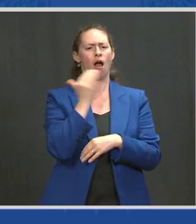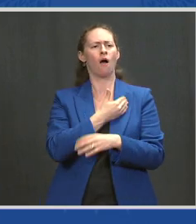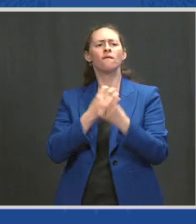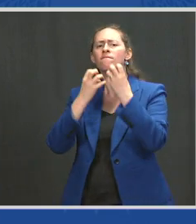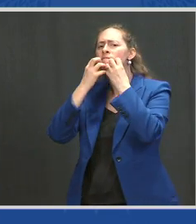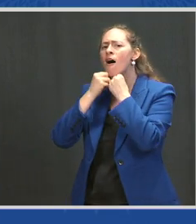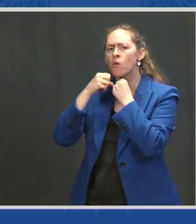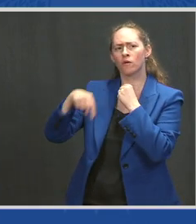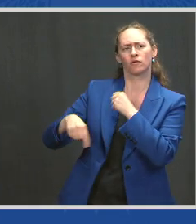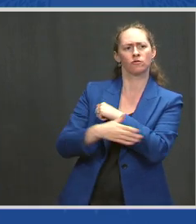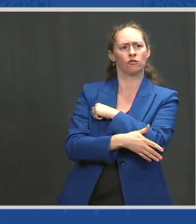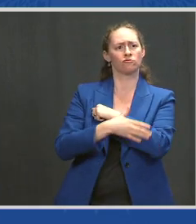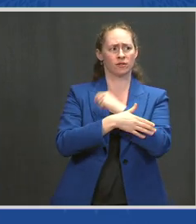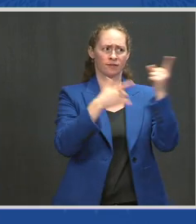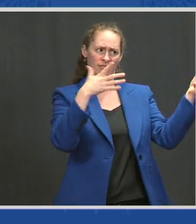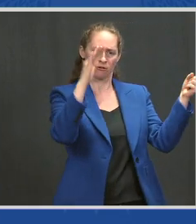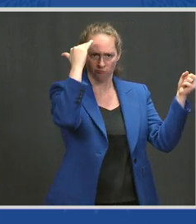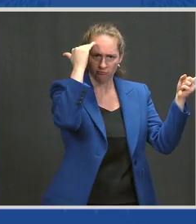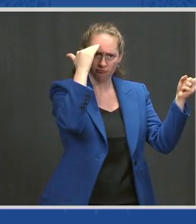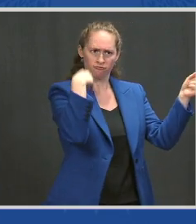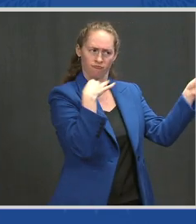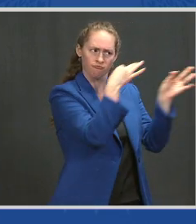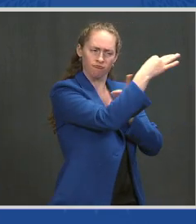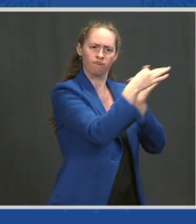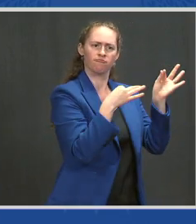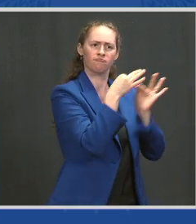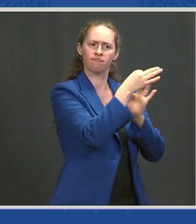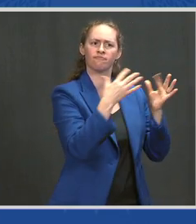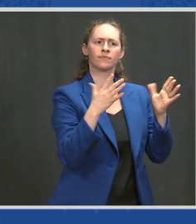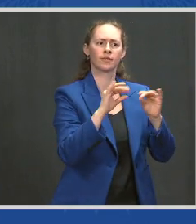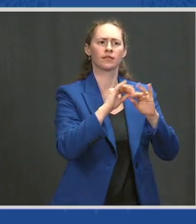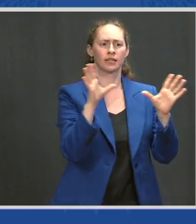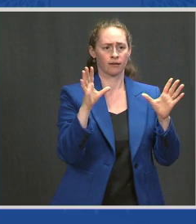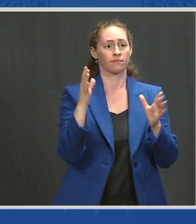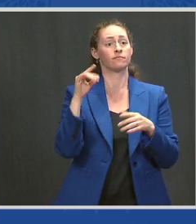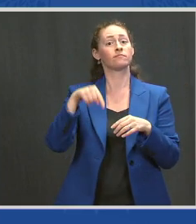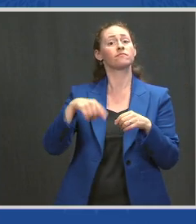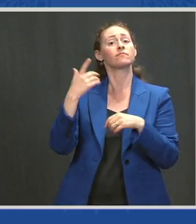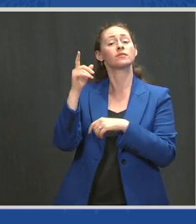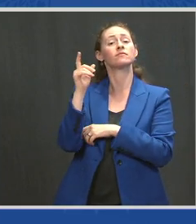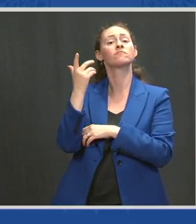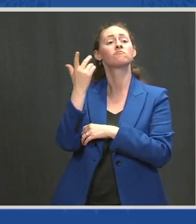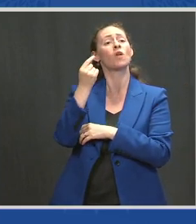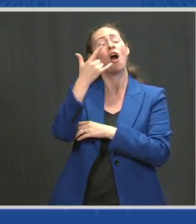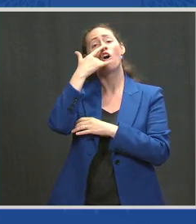And I must tell you, the tone of the entire meetings -- I guess it was a total of four hours -- was --